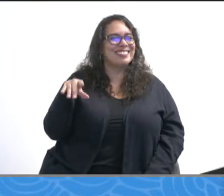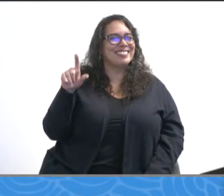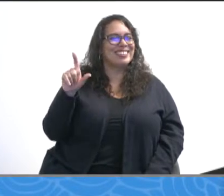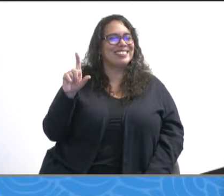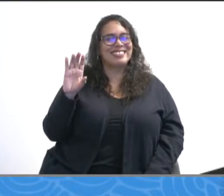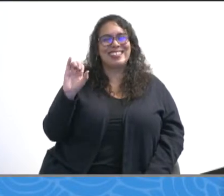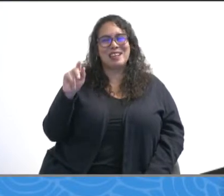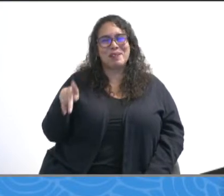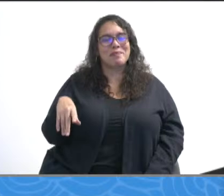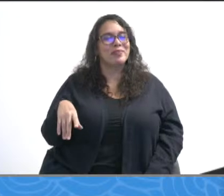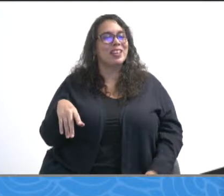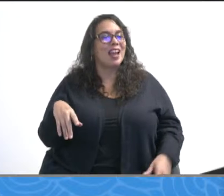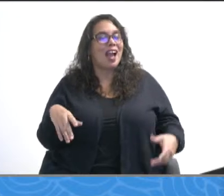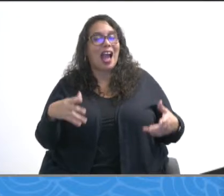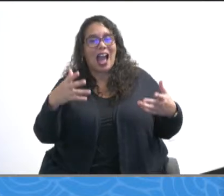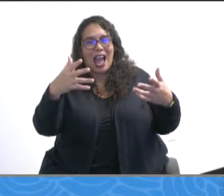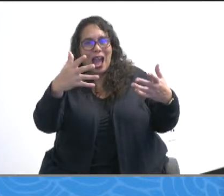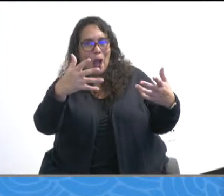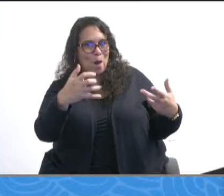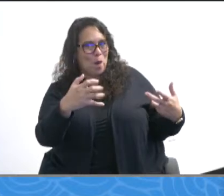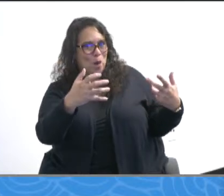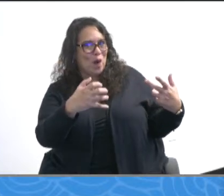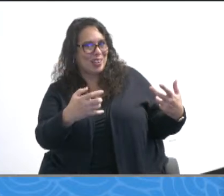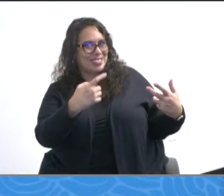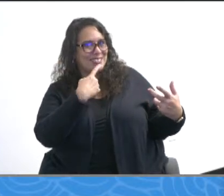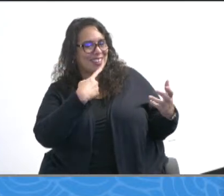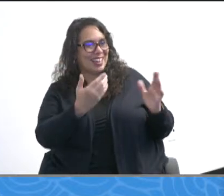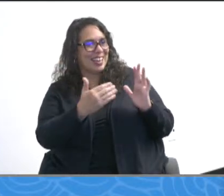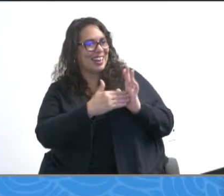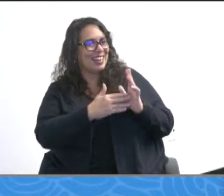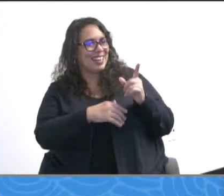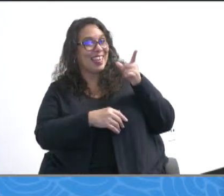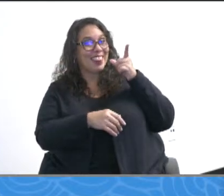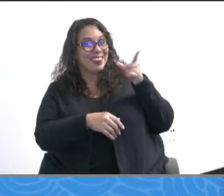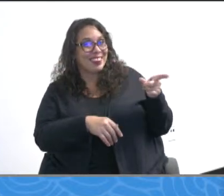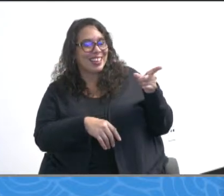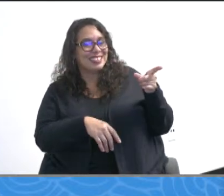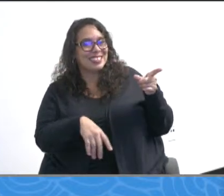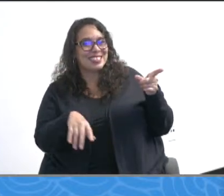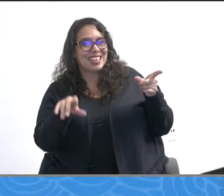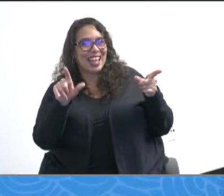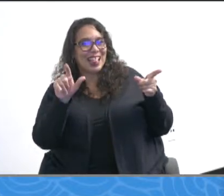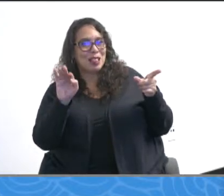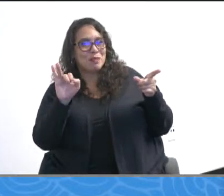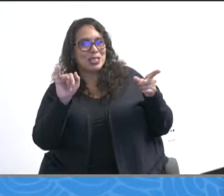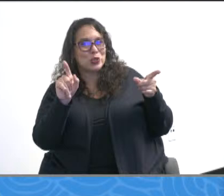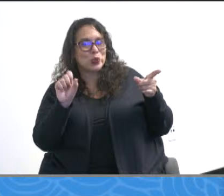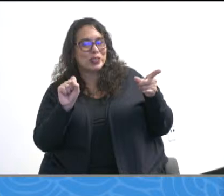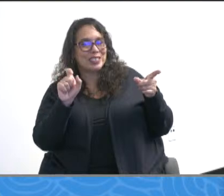I just wanted to reiterate. This is actually lbschools.net/l-c-a-p or lcap.